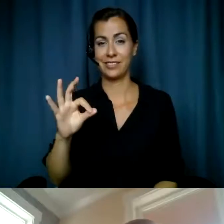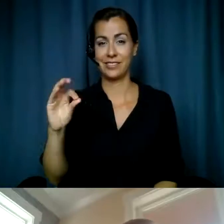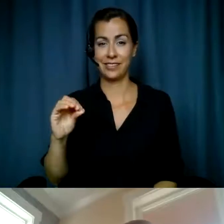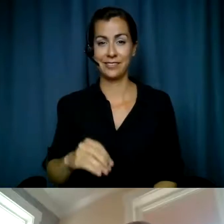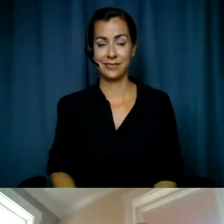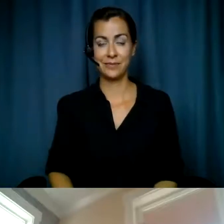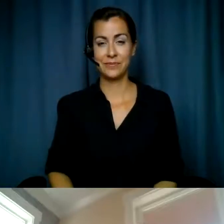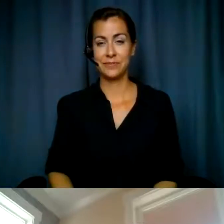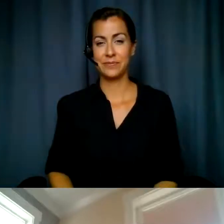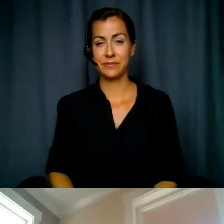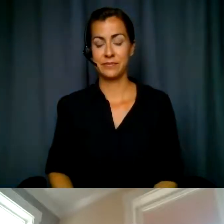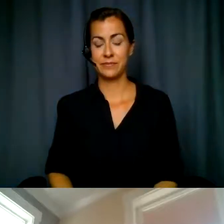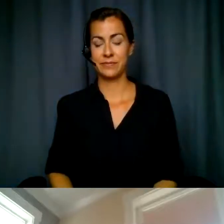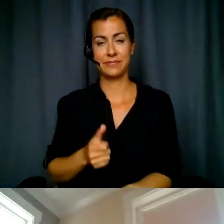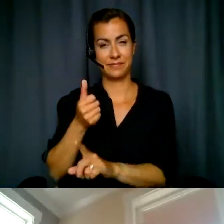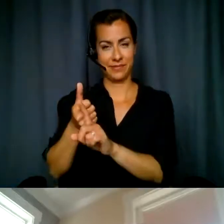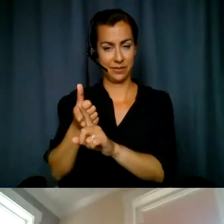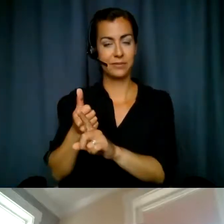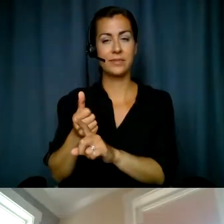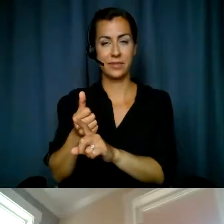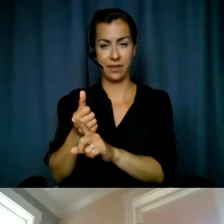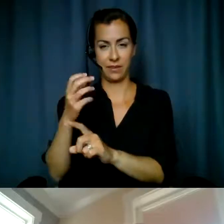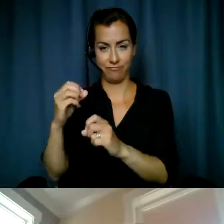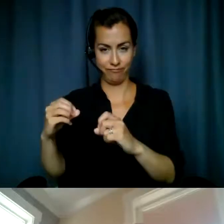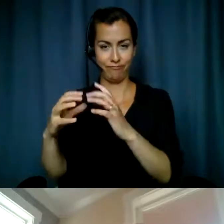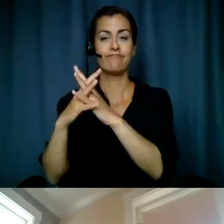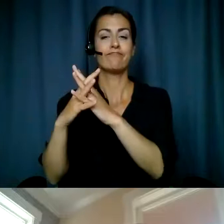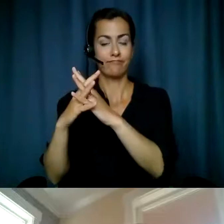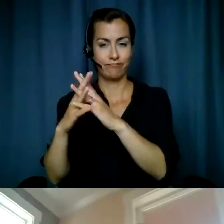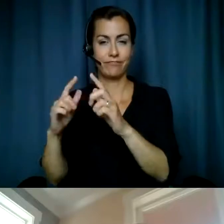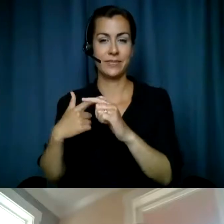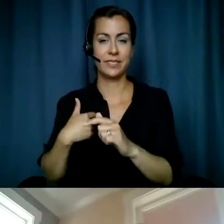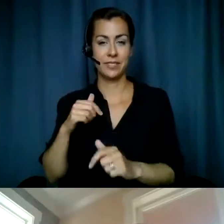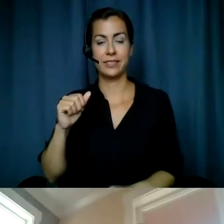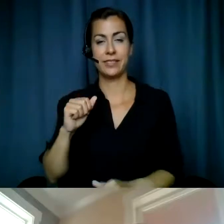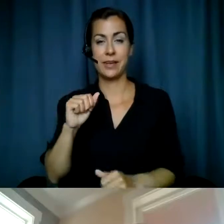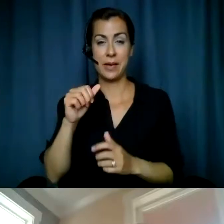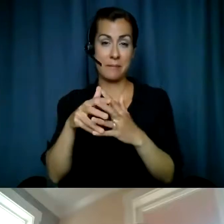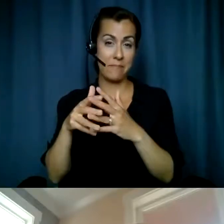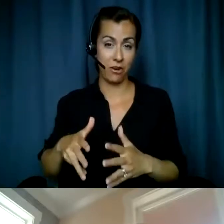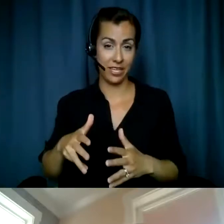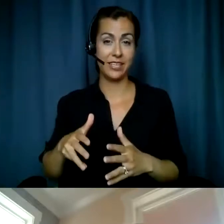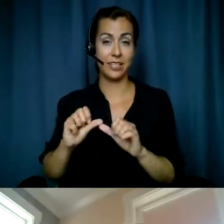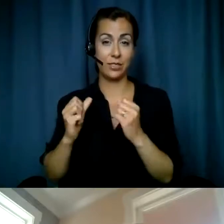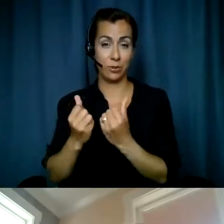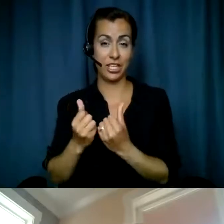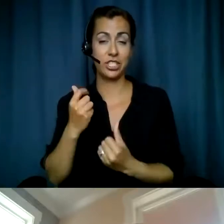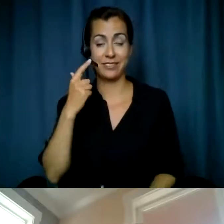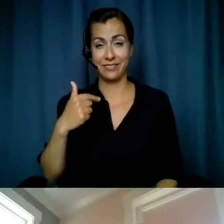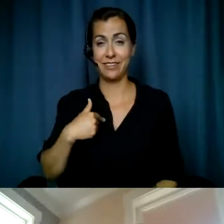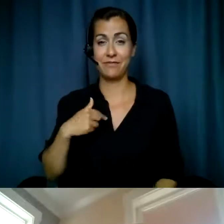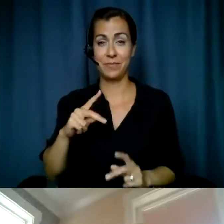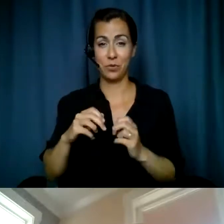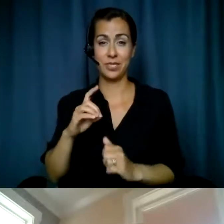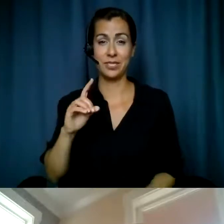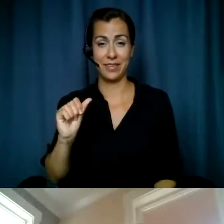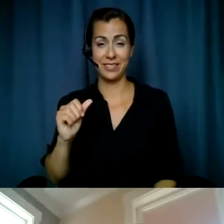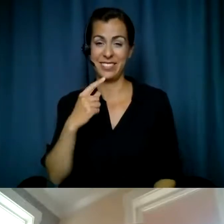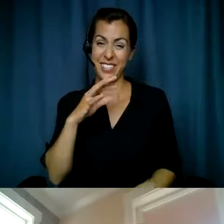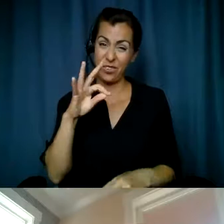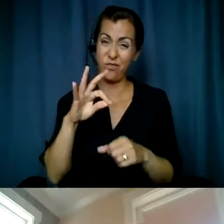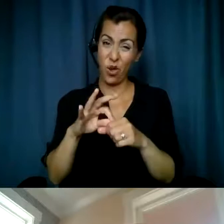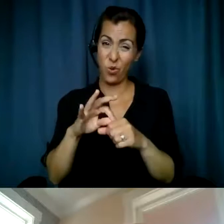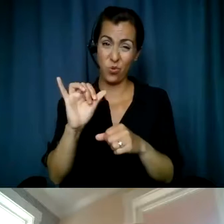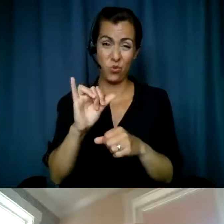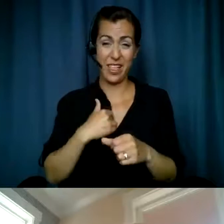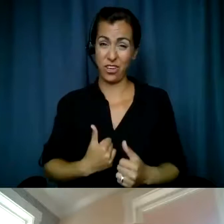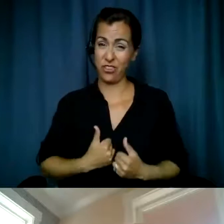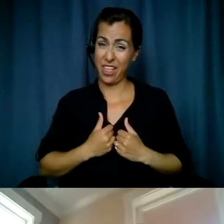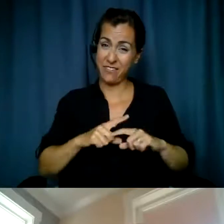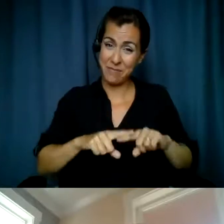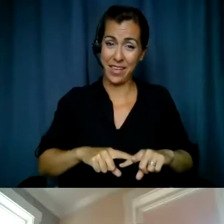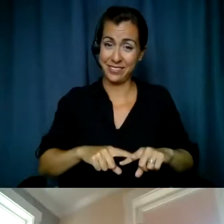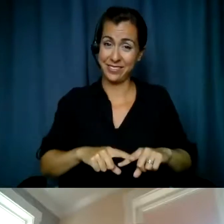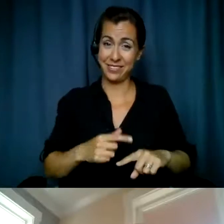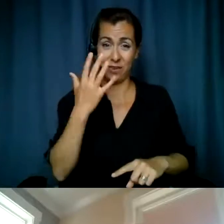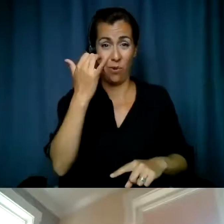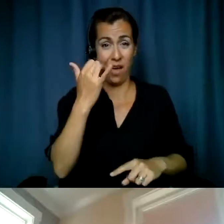without my first couple slides...